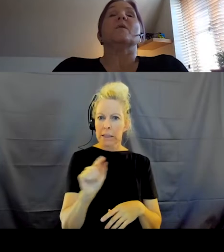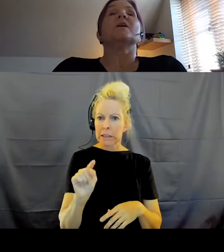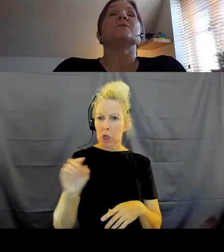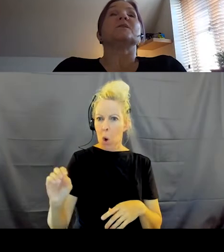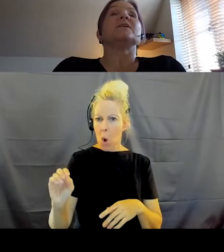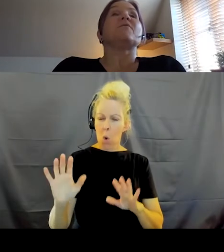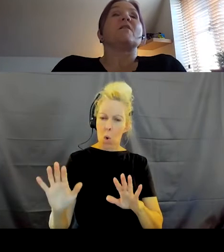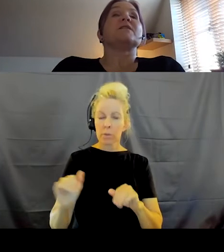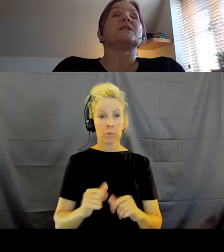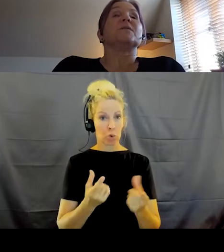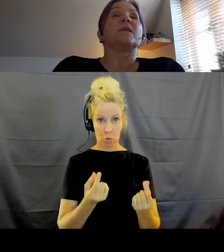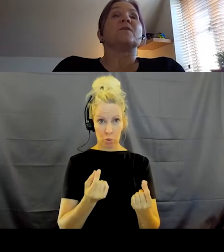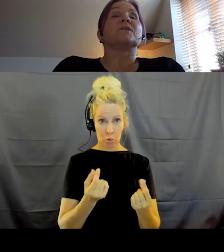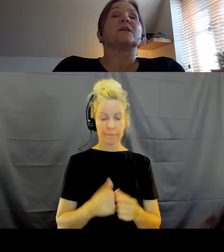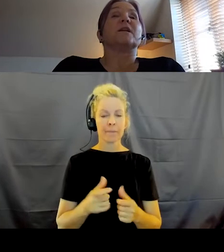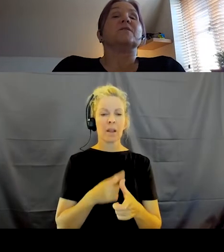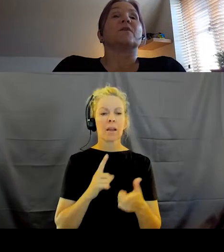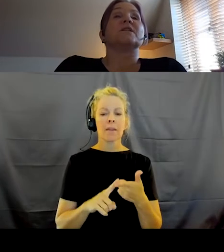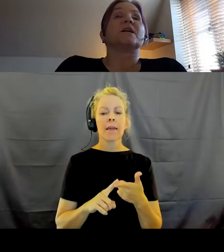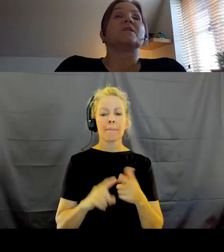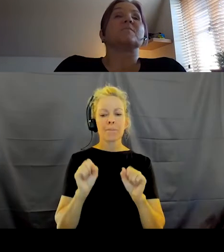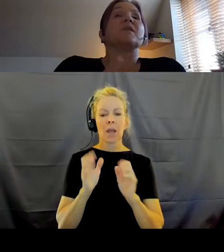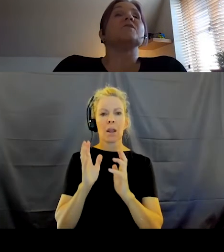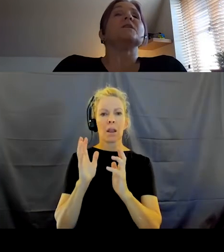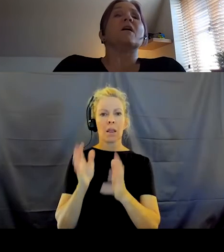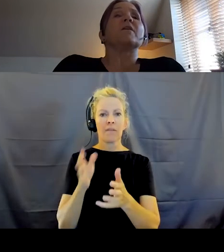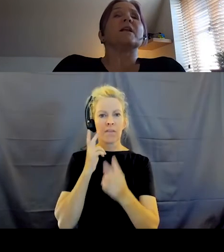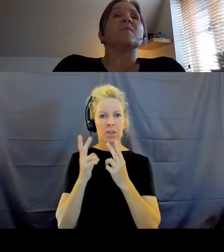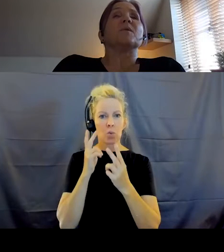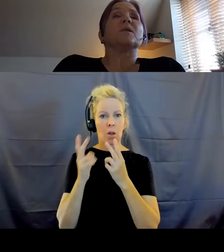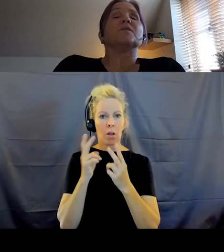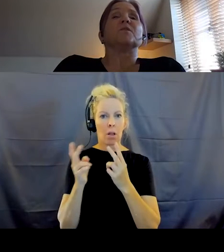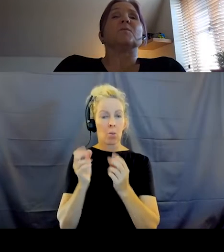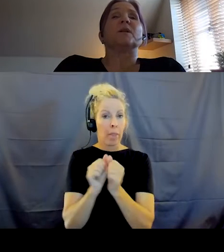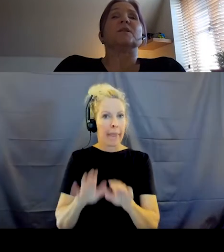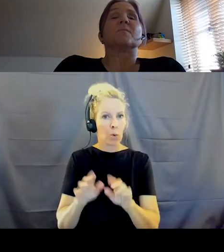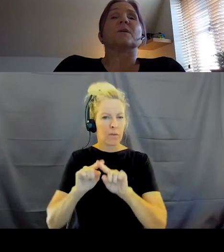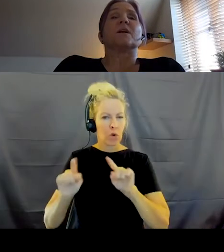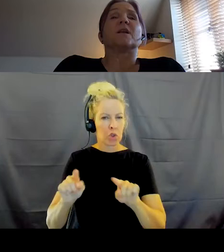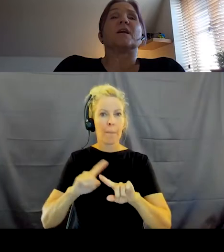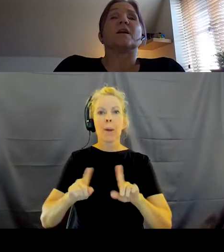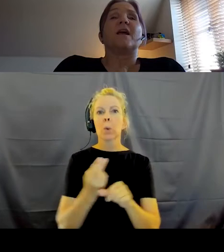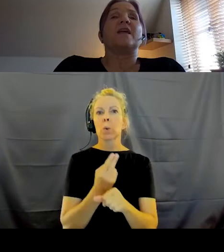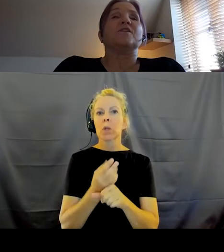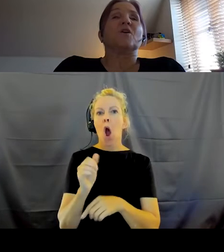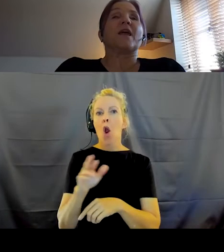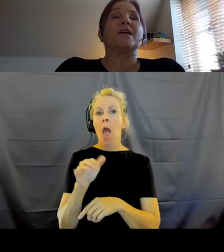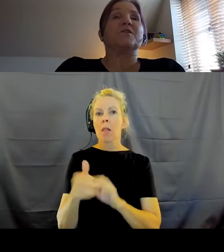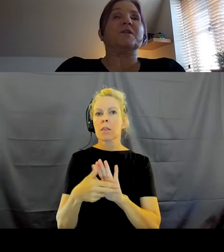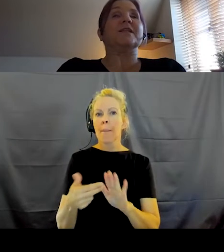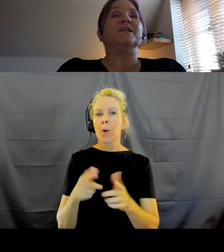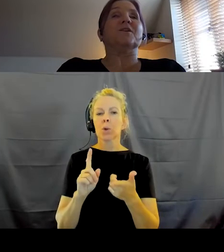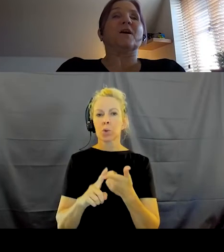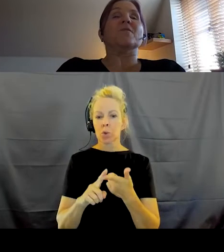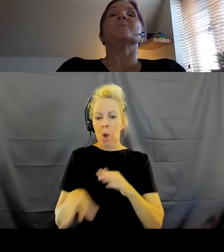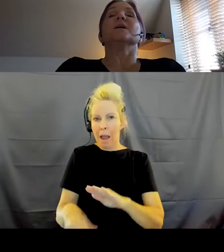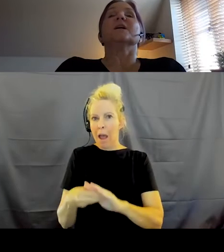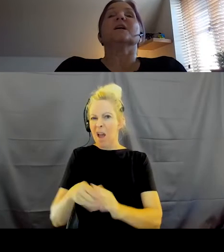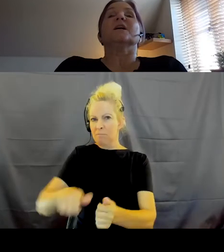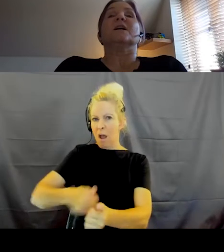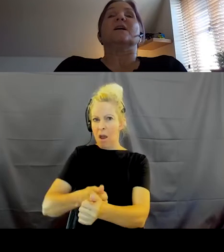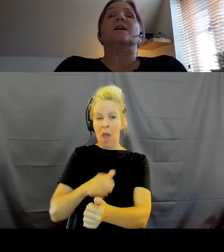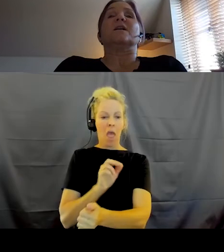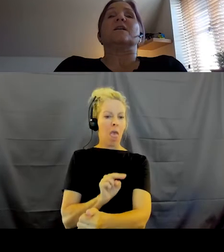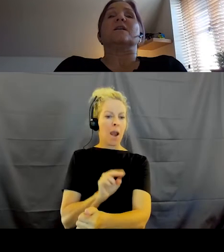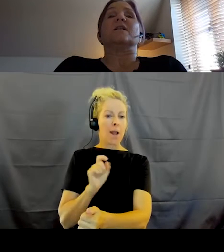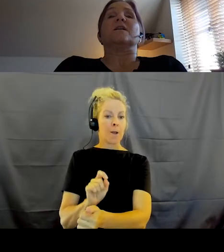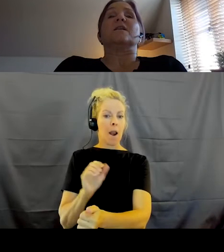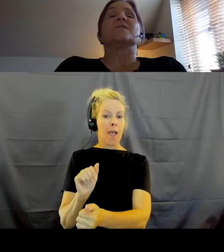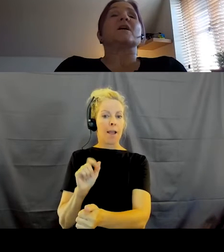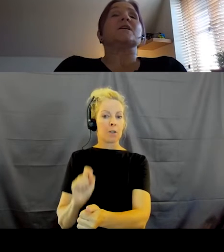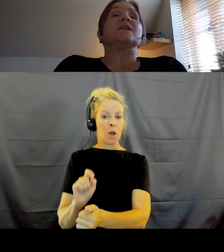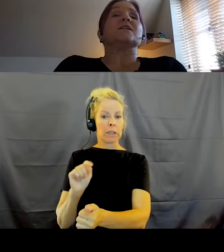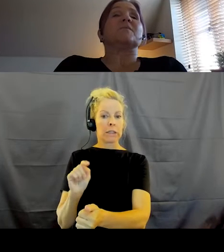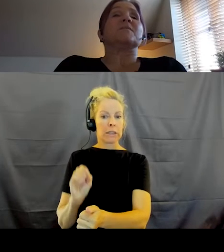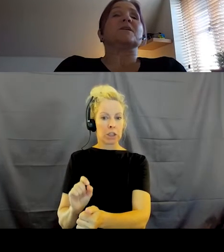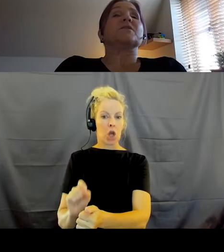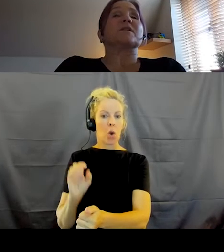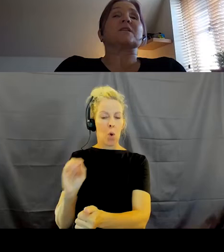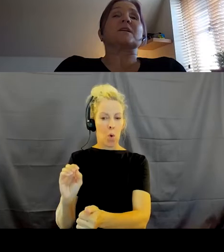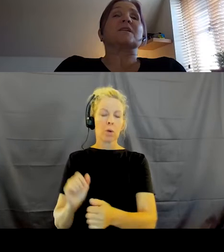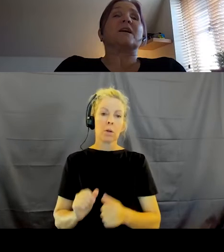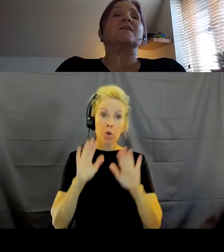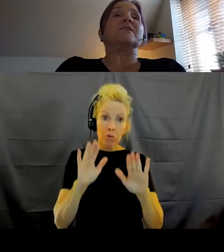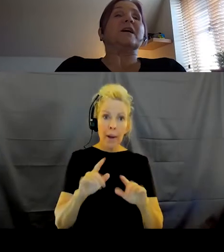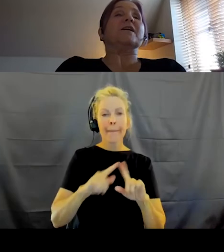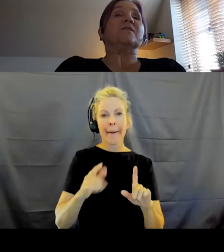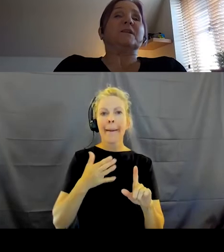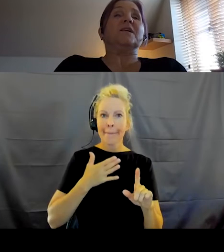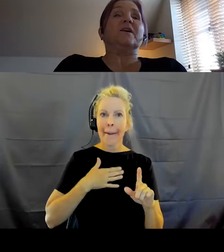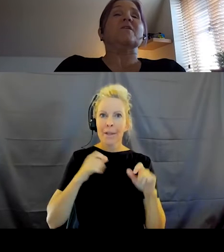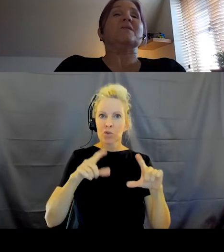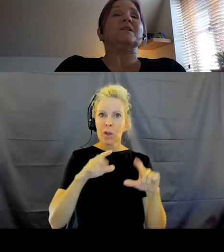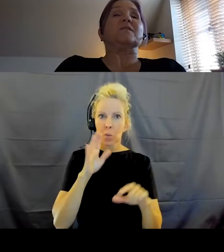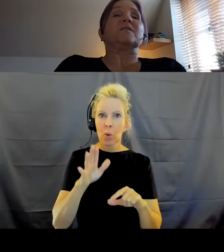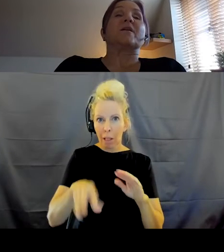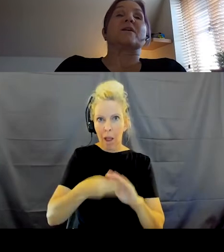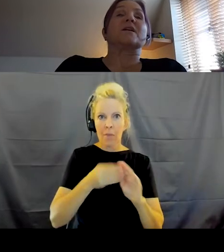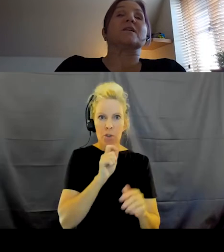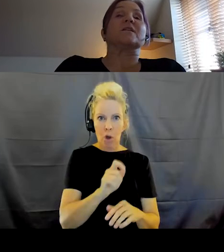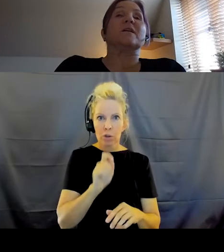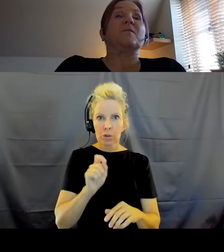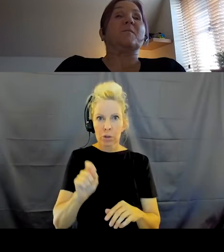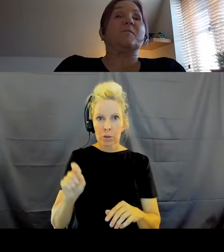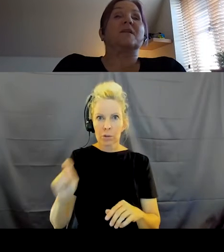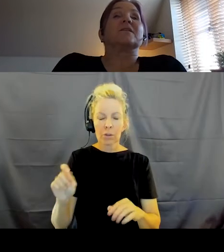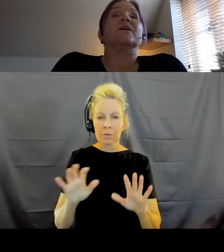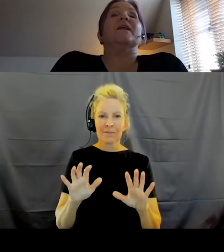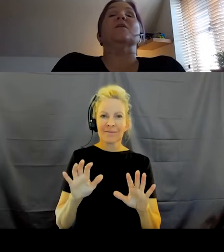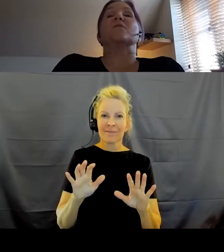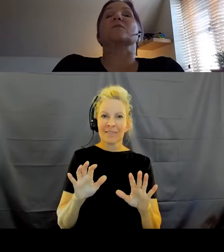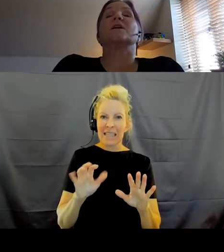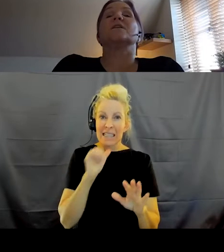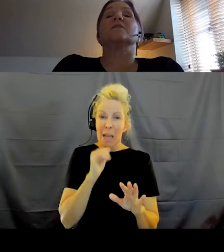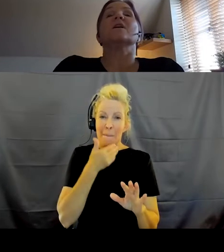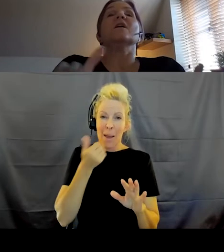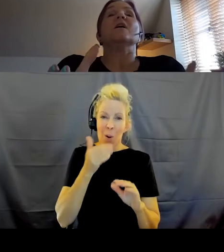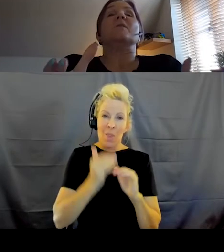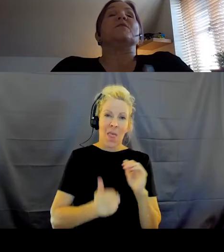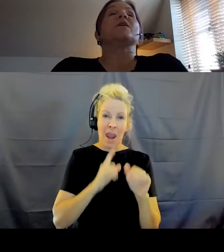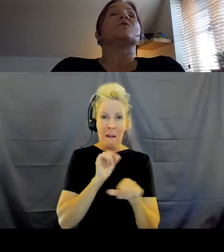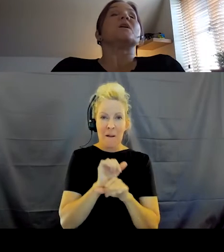they would use the aria label to put in something like N dot A dot T dot O, but if you think about